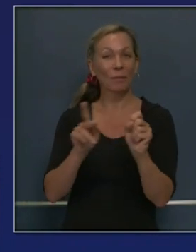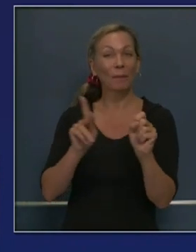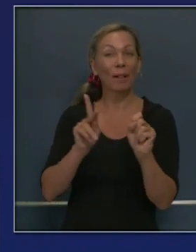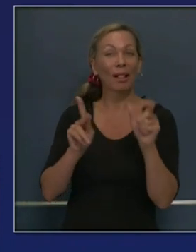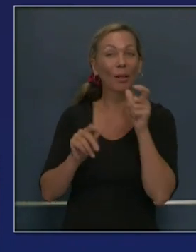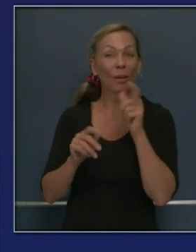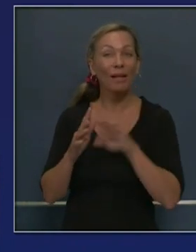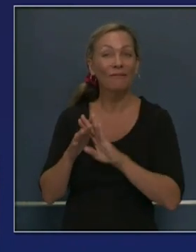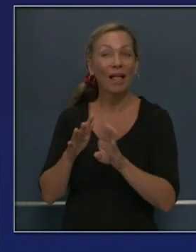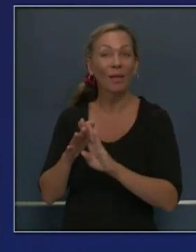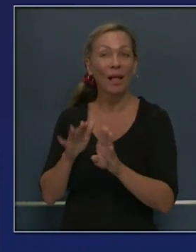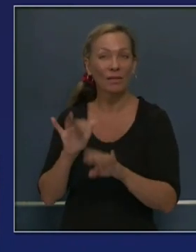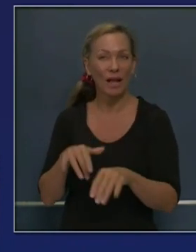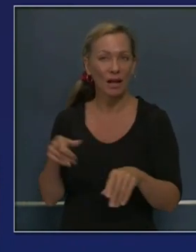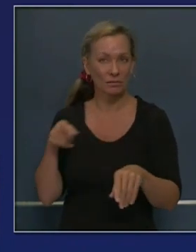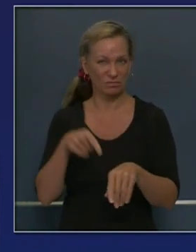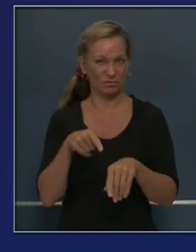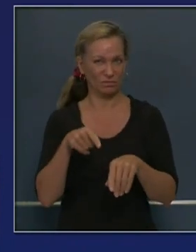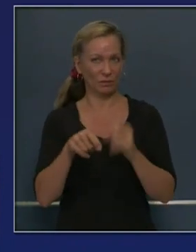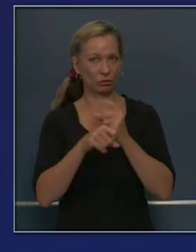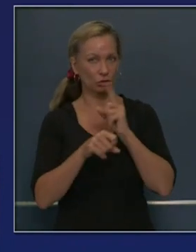PROCESS THE PANDEMIC PROTOCOLS INTO OUR EVACUATION PROTOCOLS.